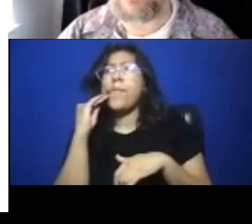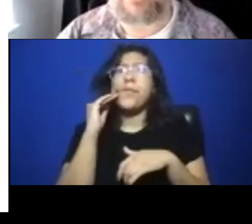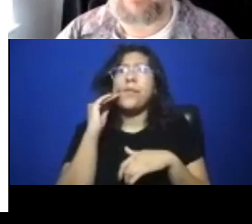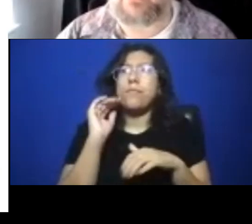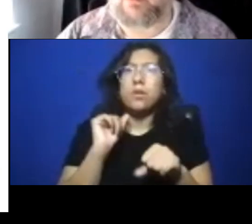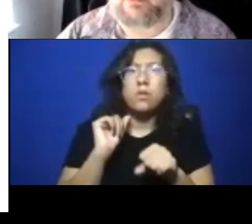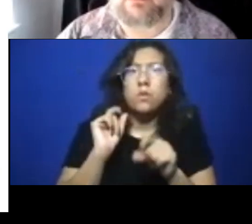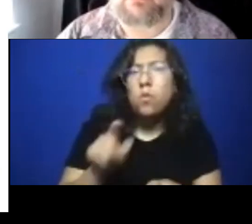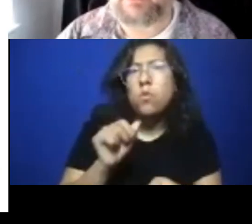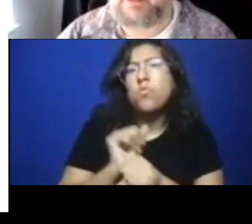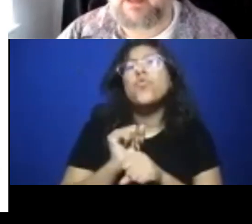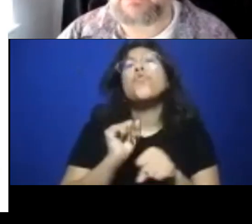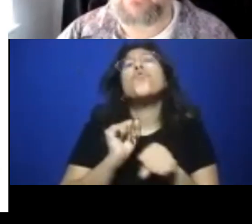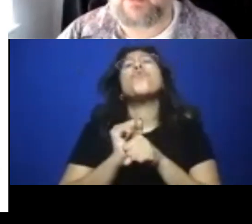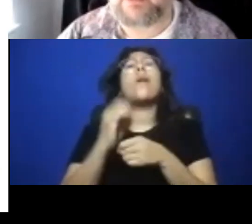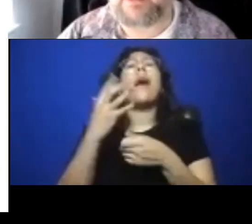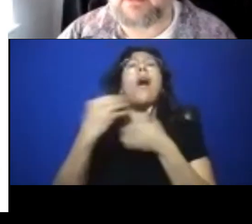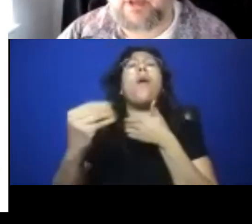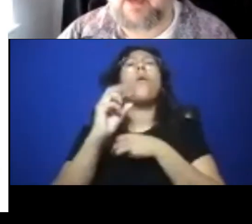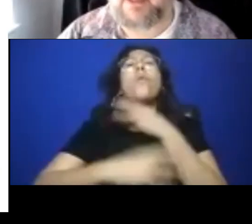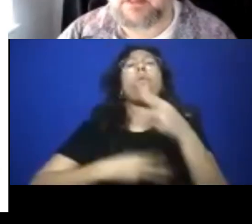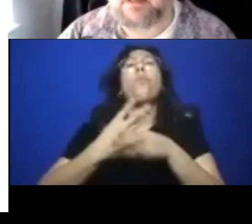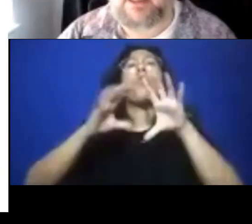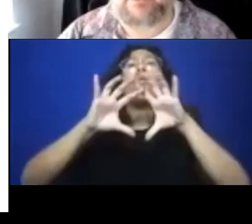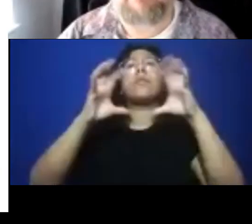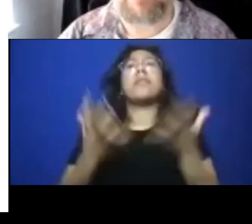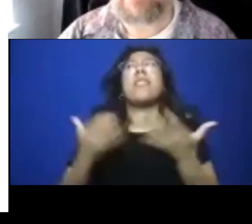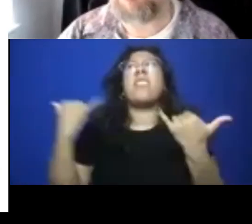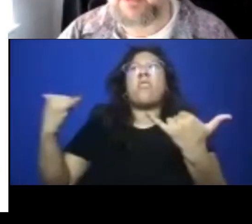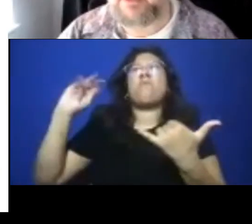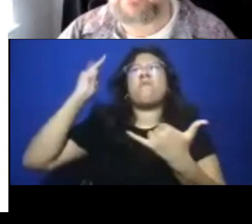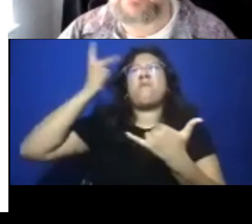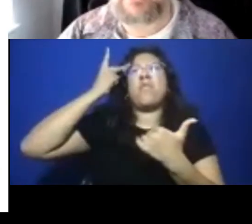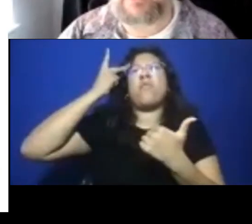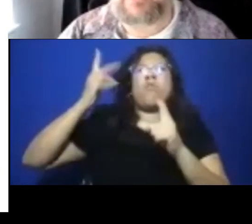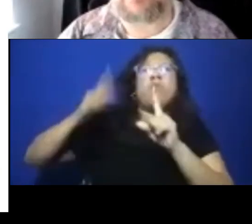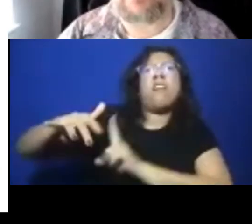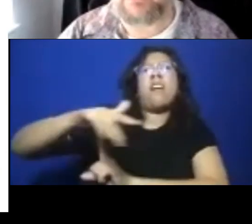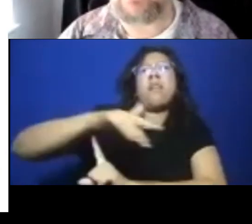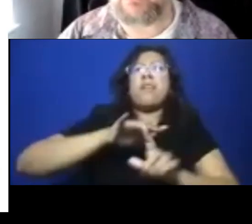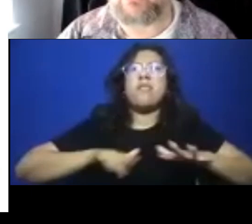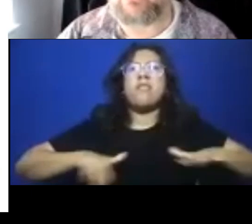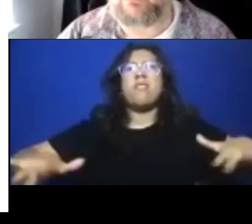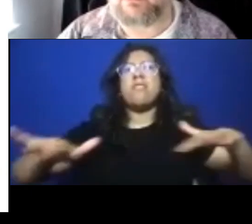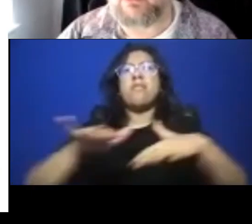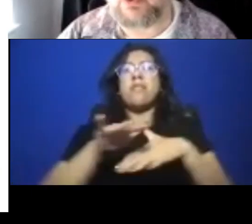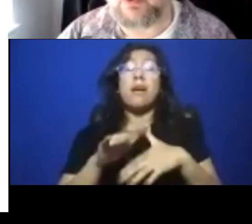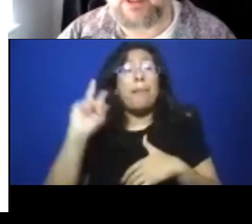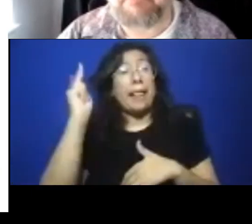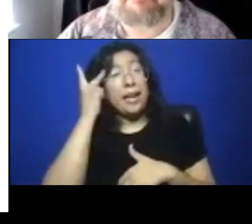being out in the world because of what that climate is like politically and socio or culturally.